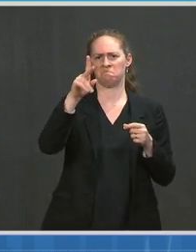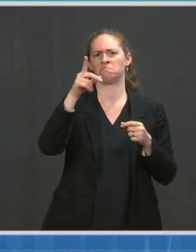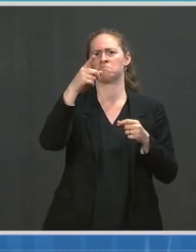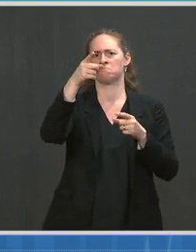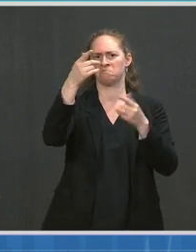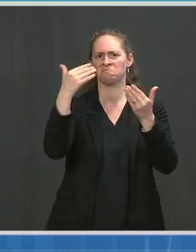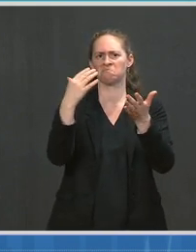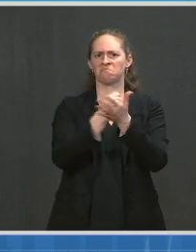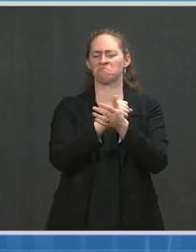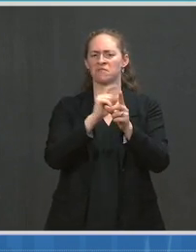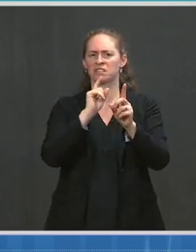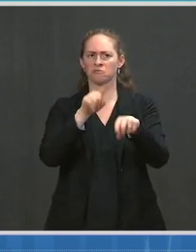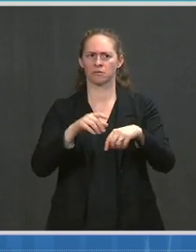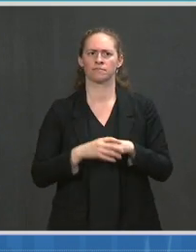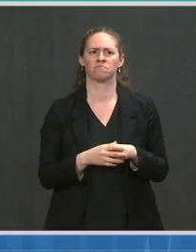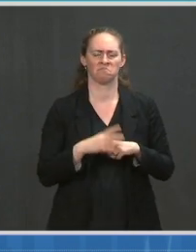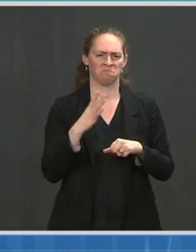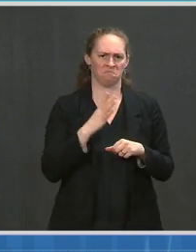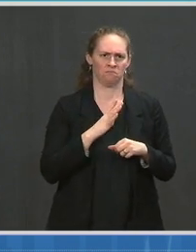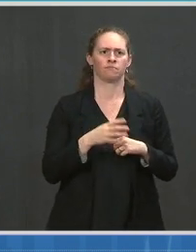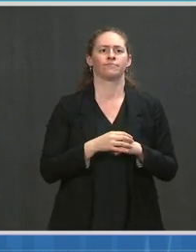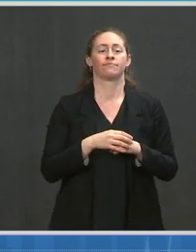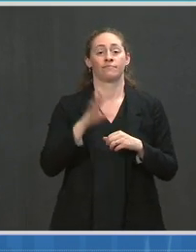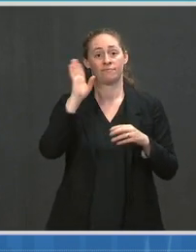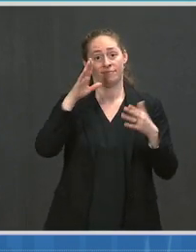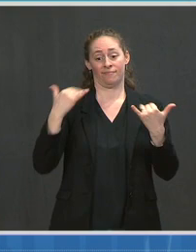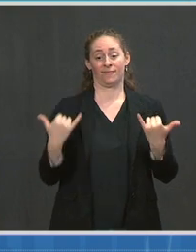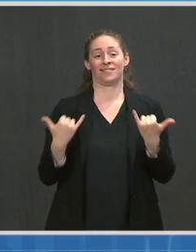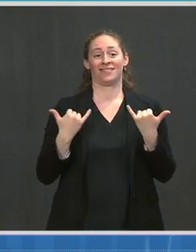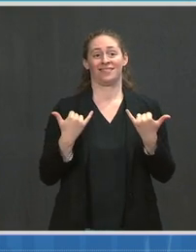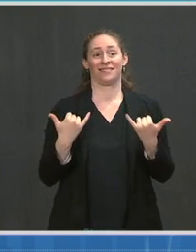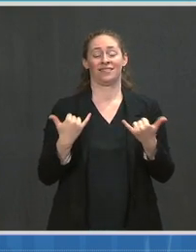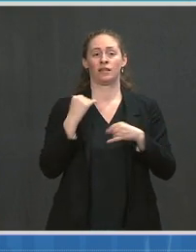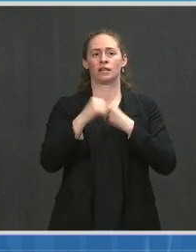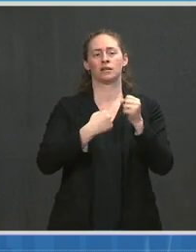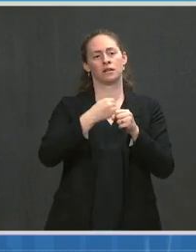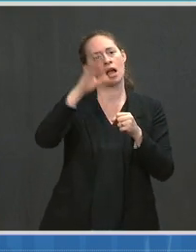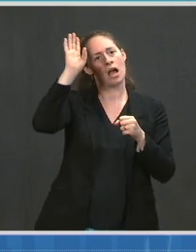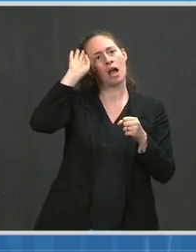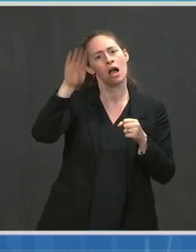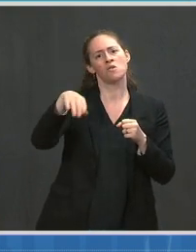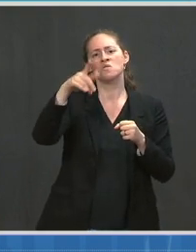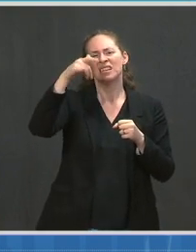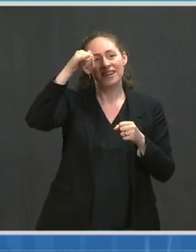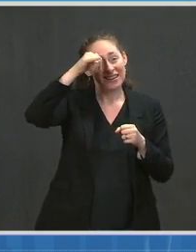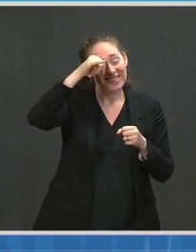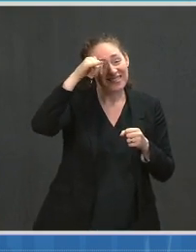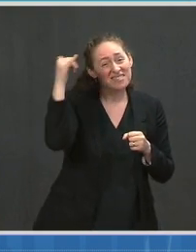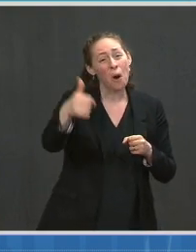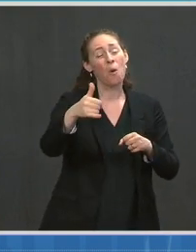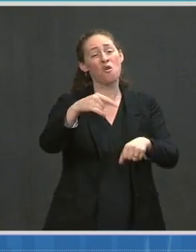This has been a long year and I know people are tired and they don't want to hear that it's going to take us a little while longer,